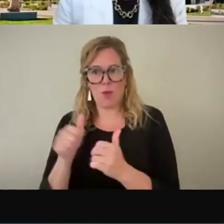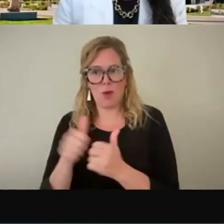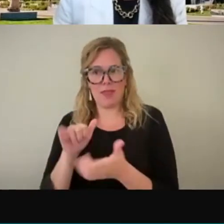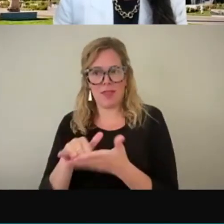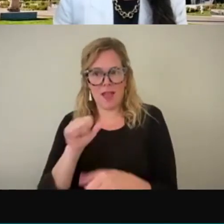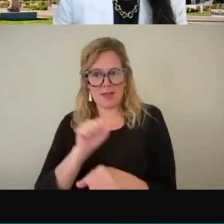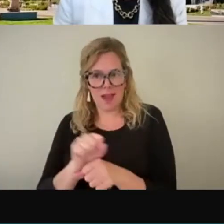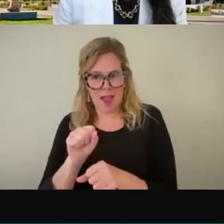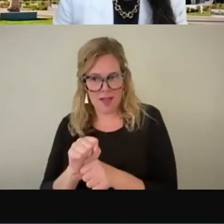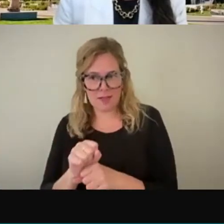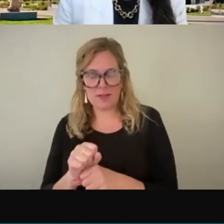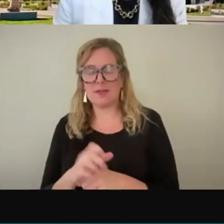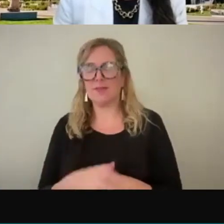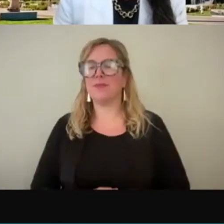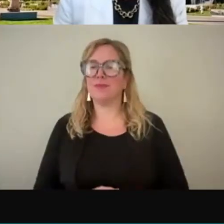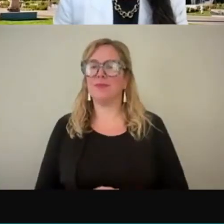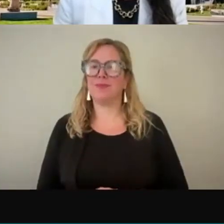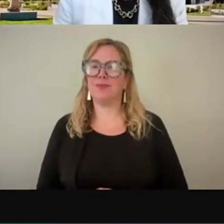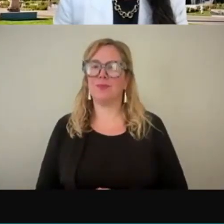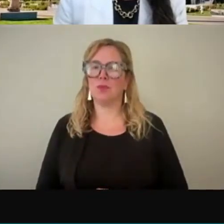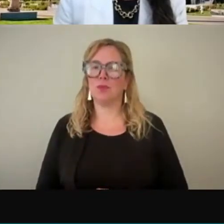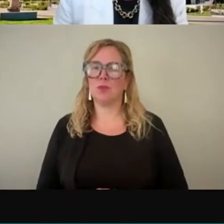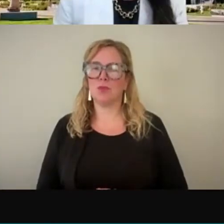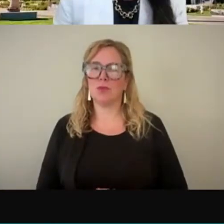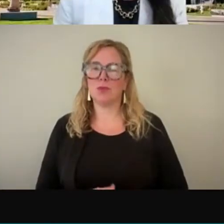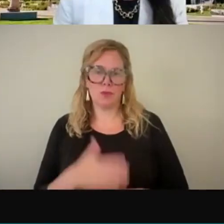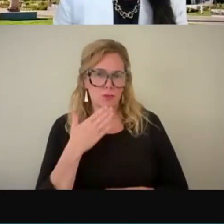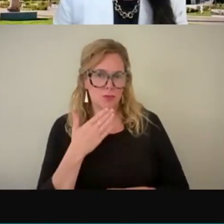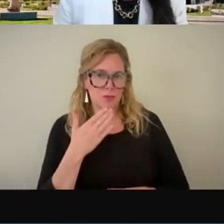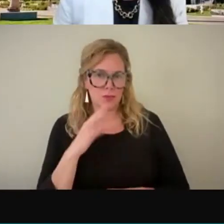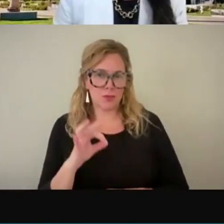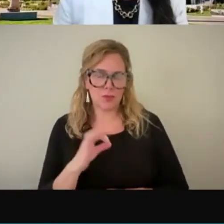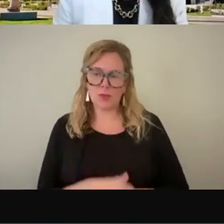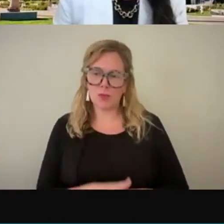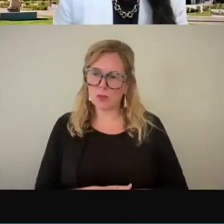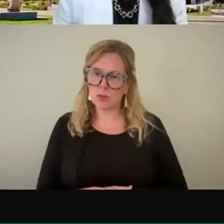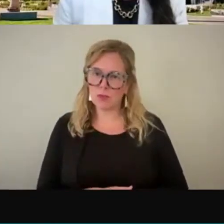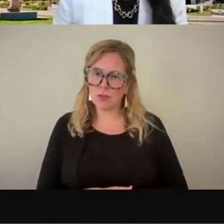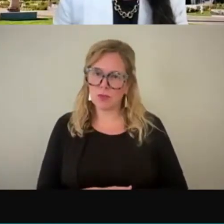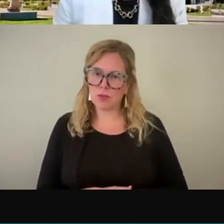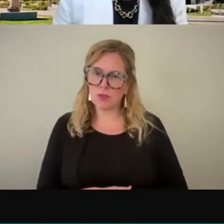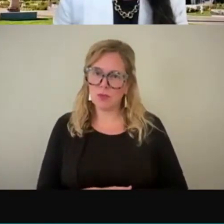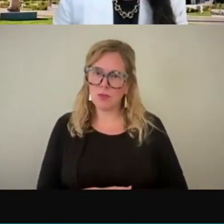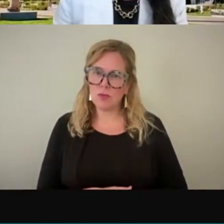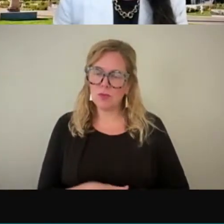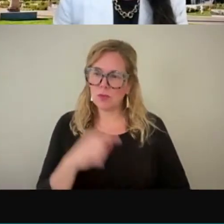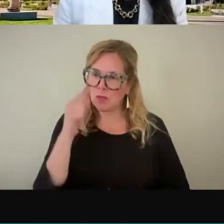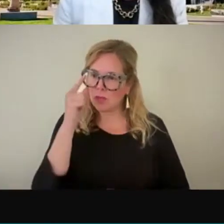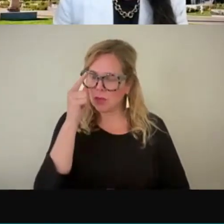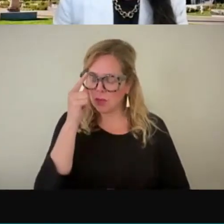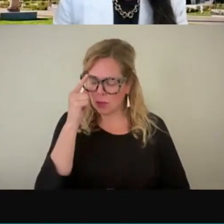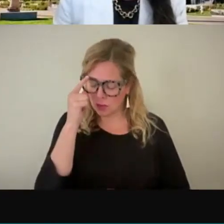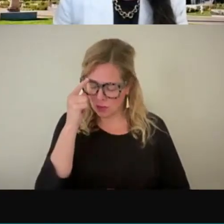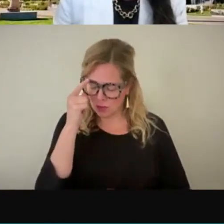Another question is global across speakers and for those with disabilities. Effective care provision